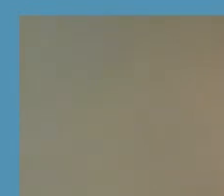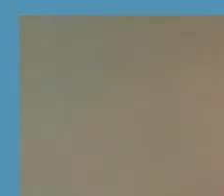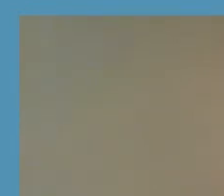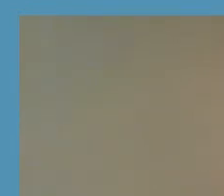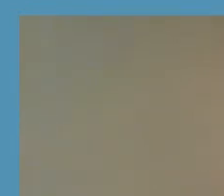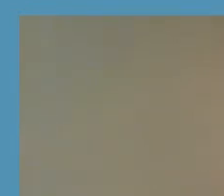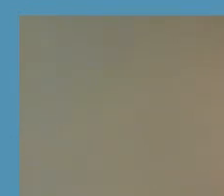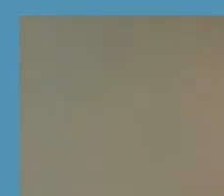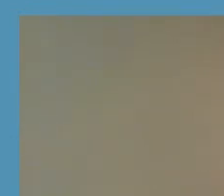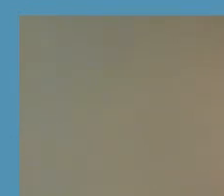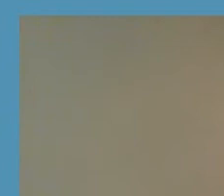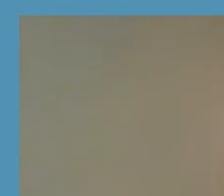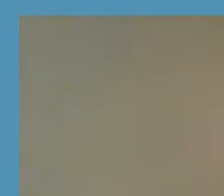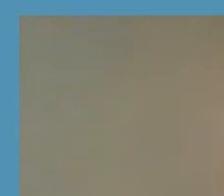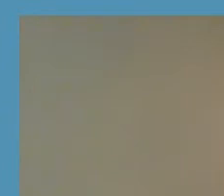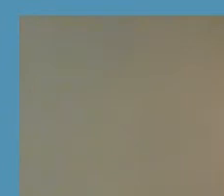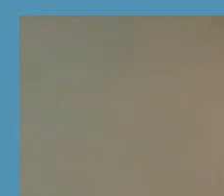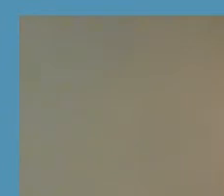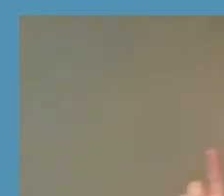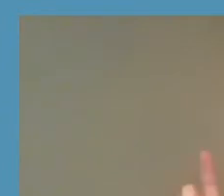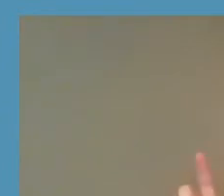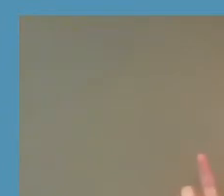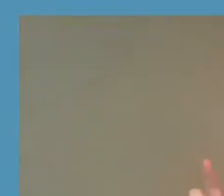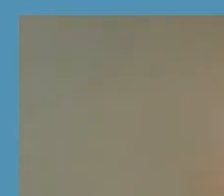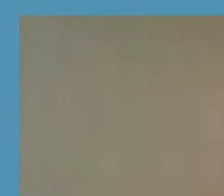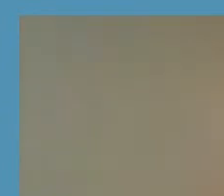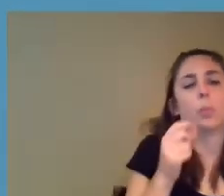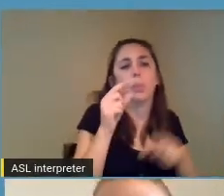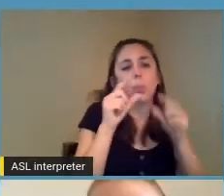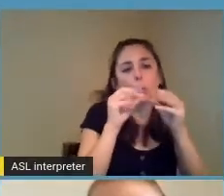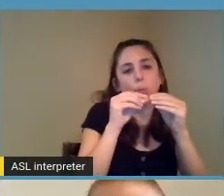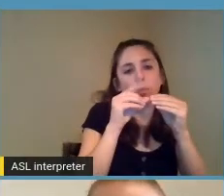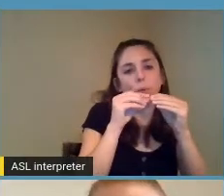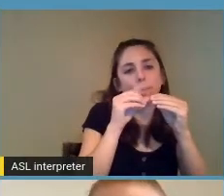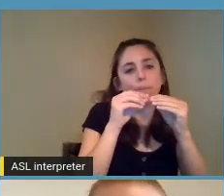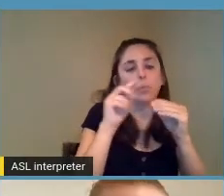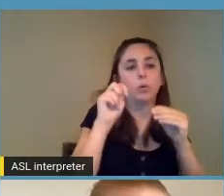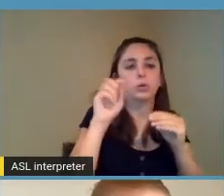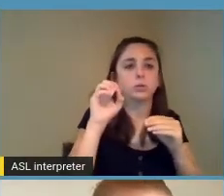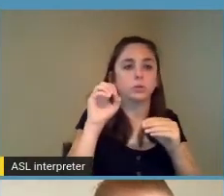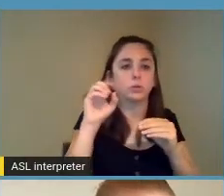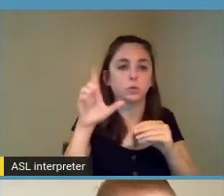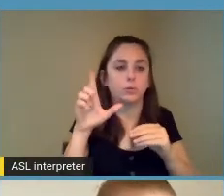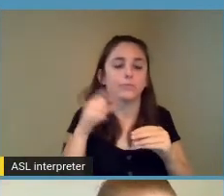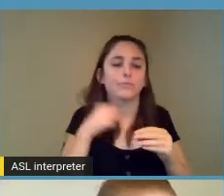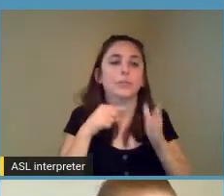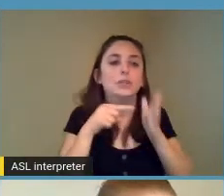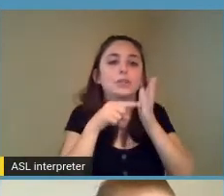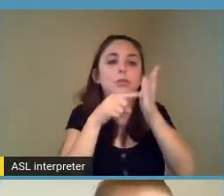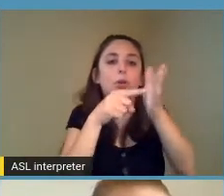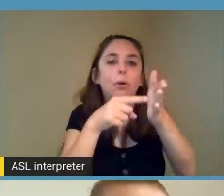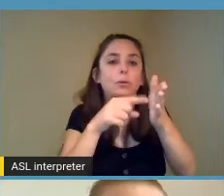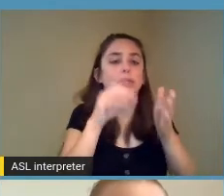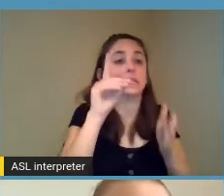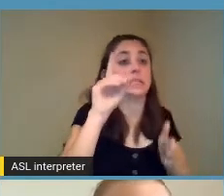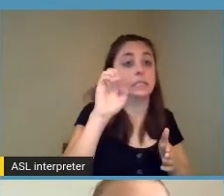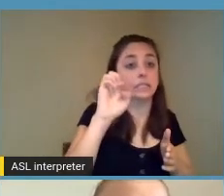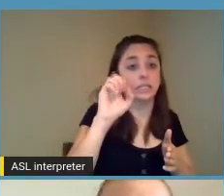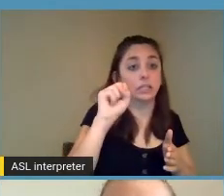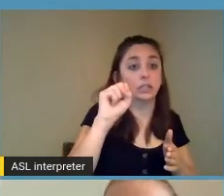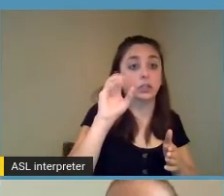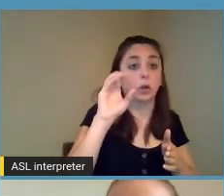screen and show you one more tool. And the other tool is Descript. Now, this is something